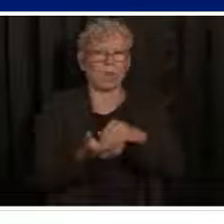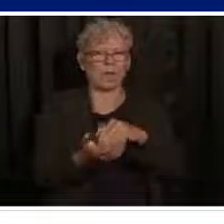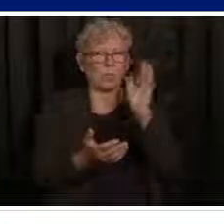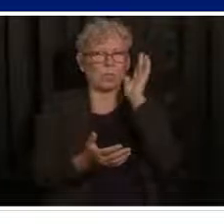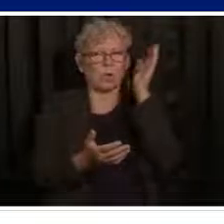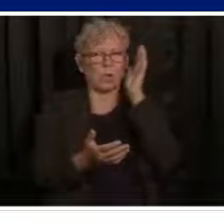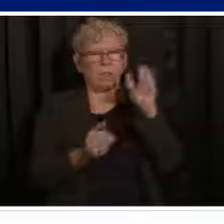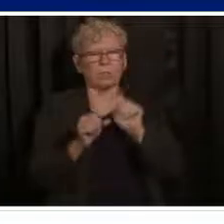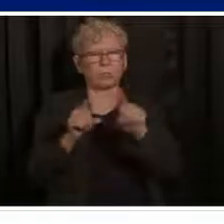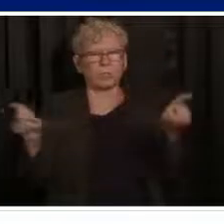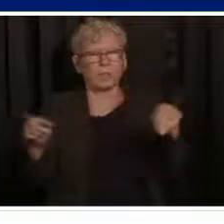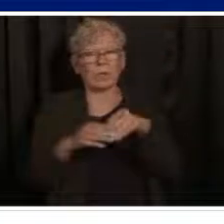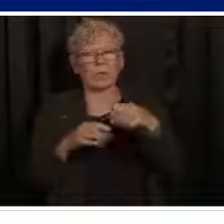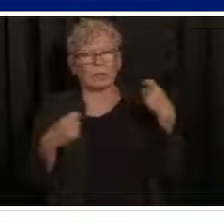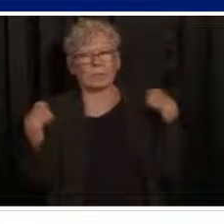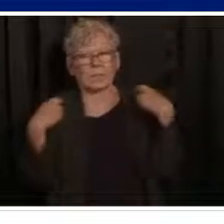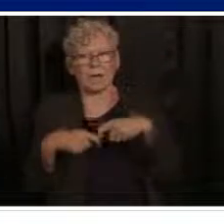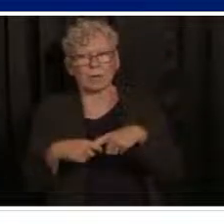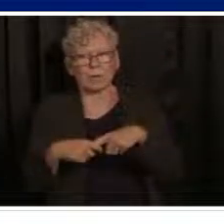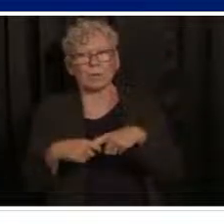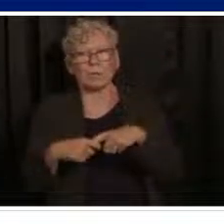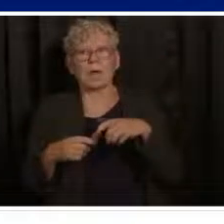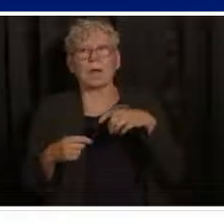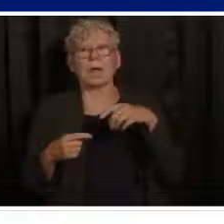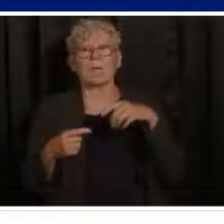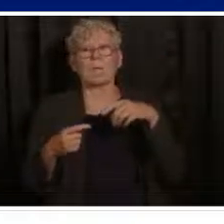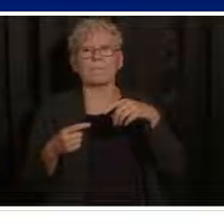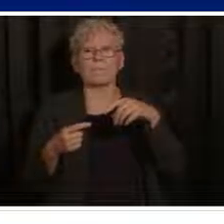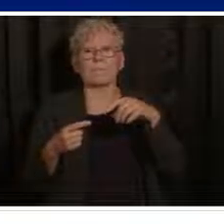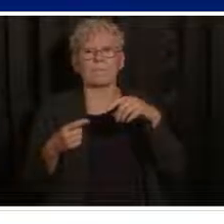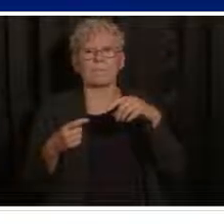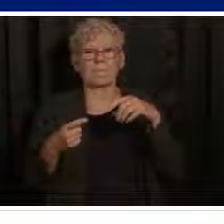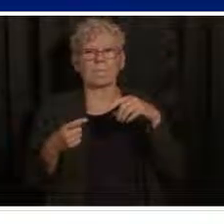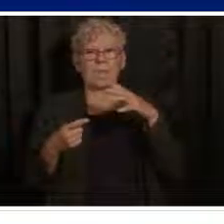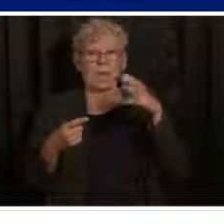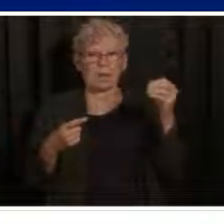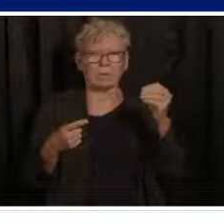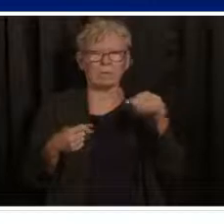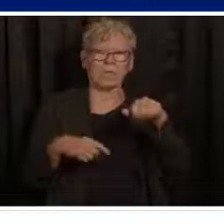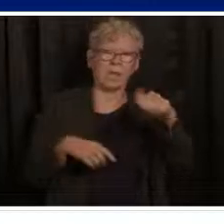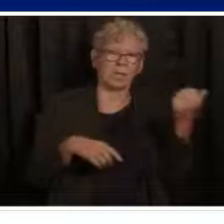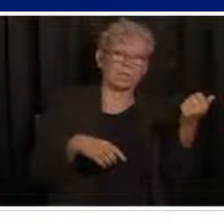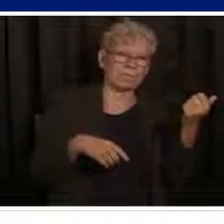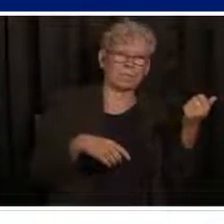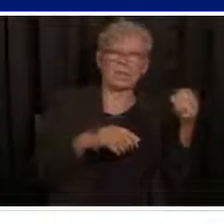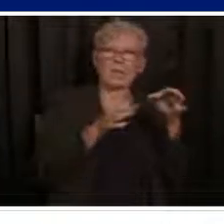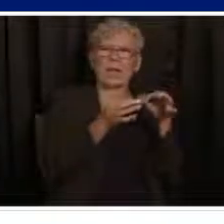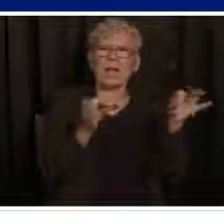interactive chatbot on our website in Two-way texting in multiple languages that can answer all of Colorado's